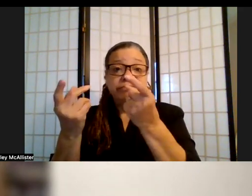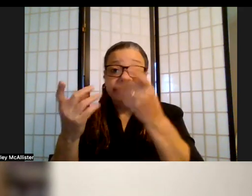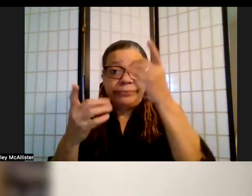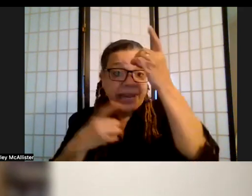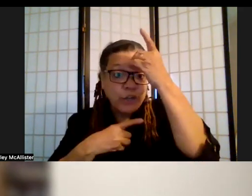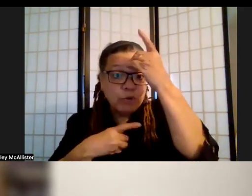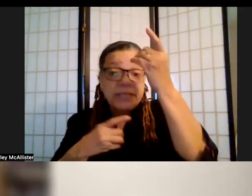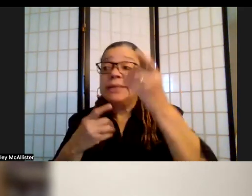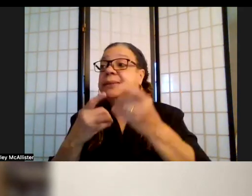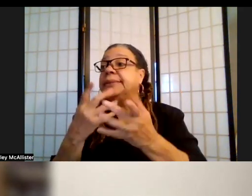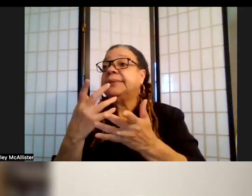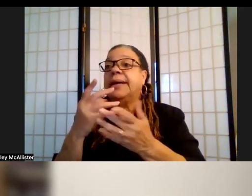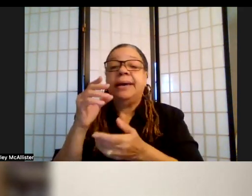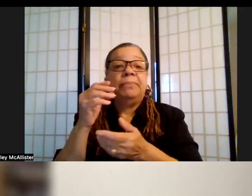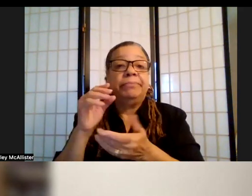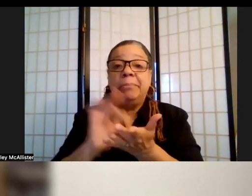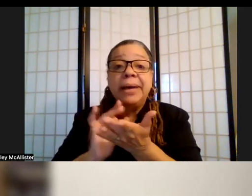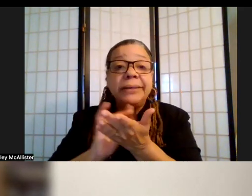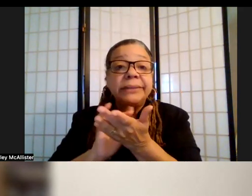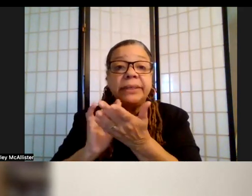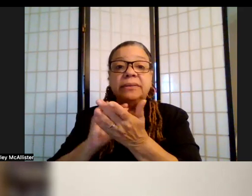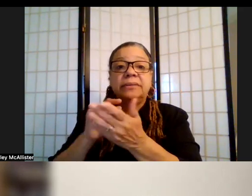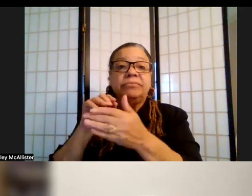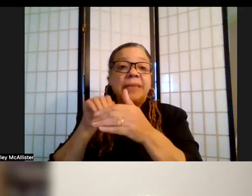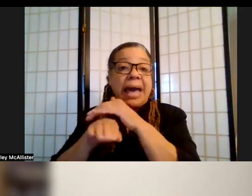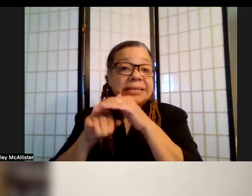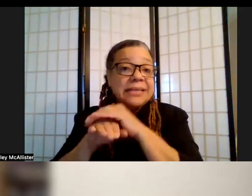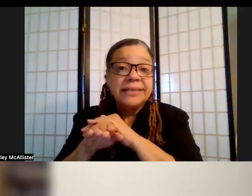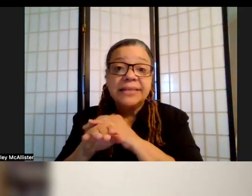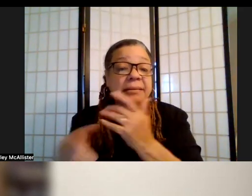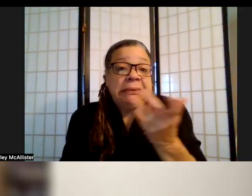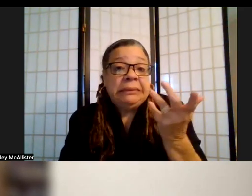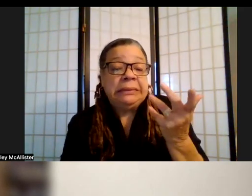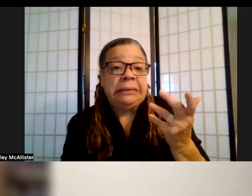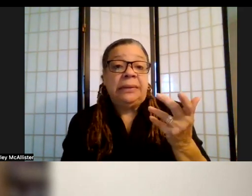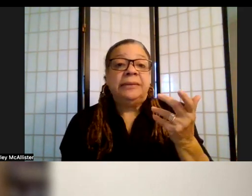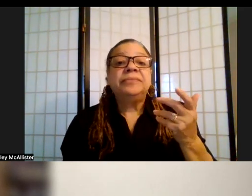proper antibiotic was uh, at least equal to all the other factors.